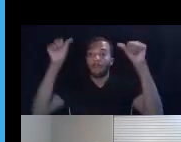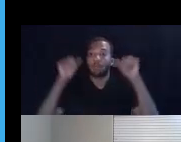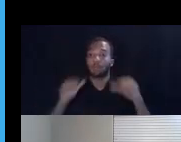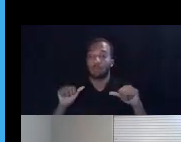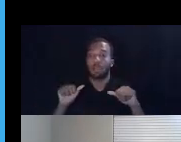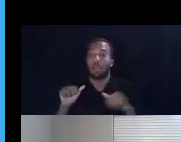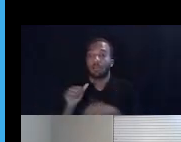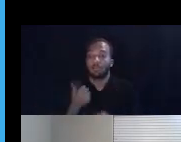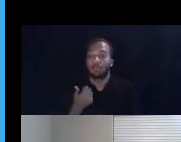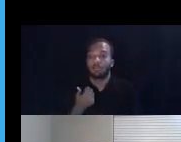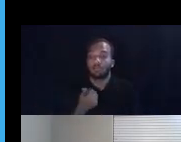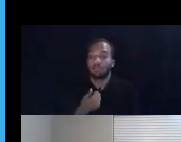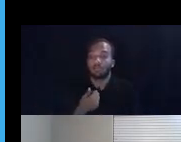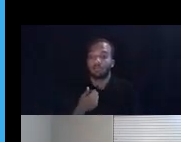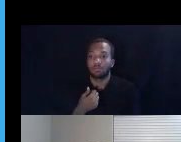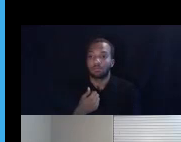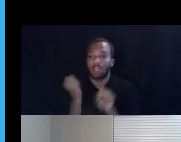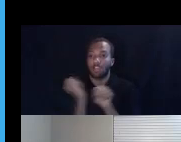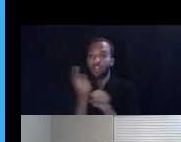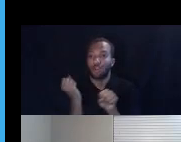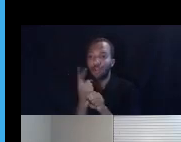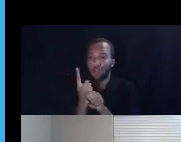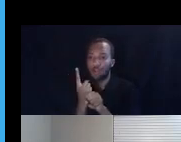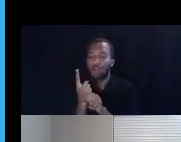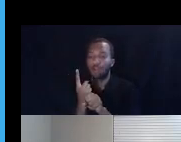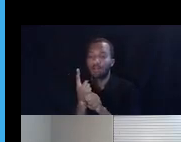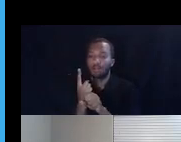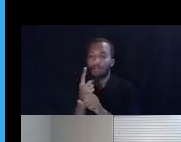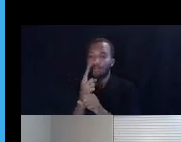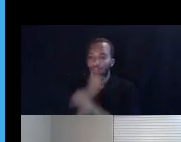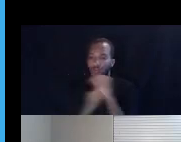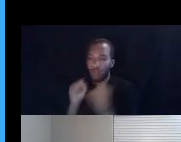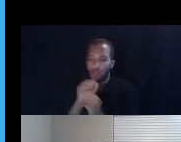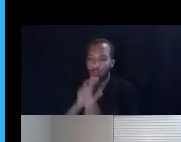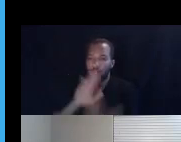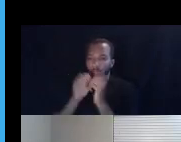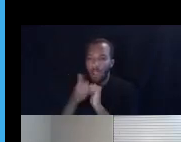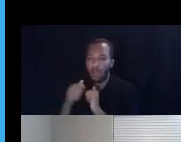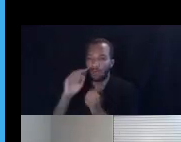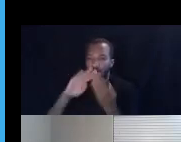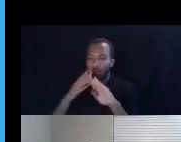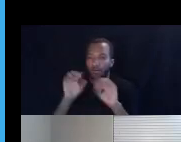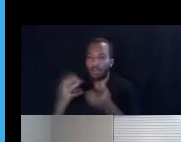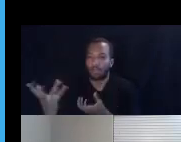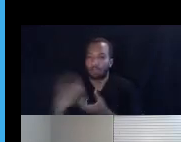ways that the community can engage with with us. And as I mentioned before, I think the most visible is often like our grants,